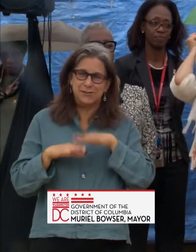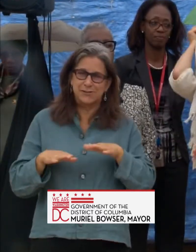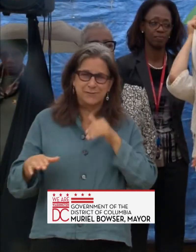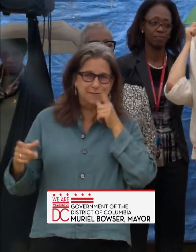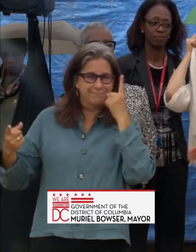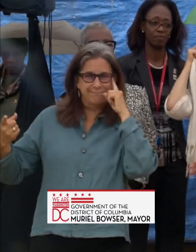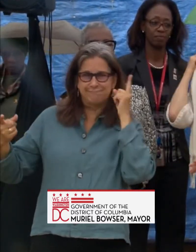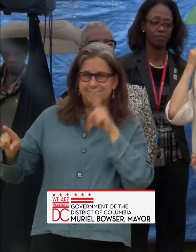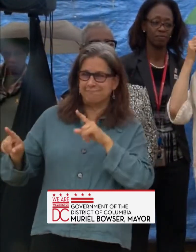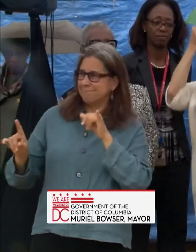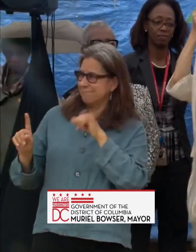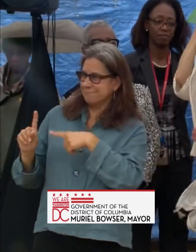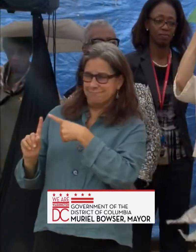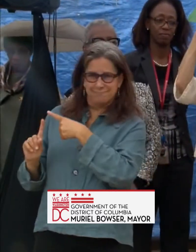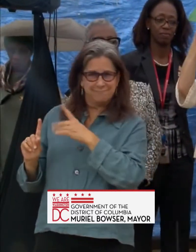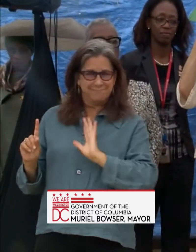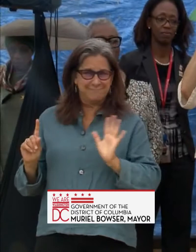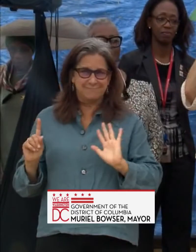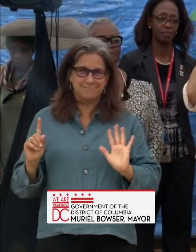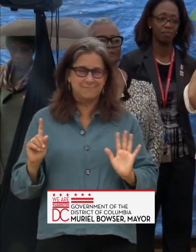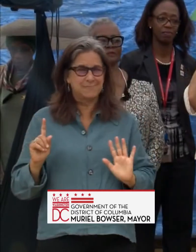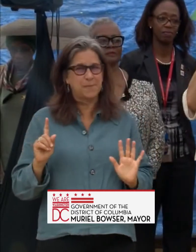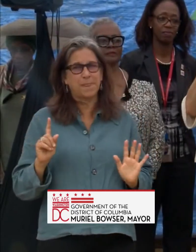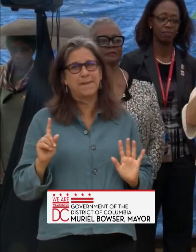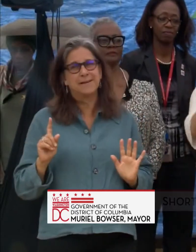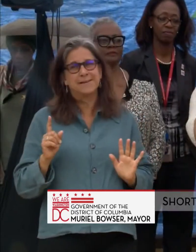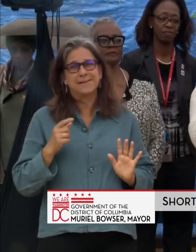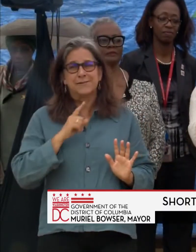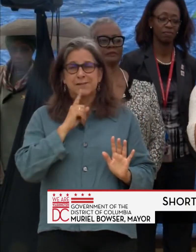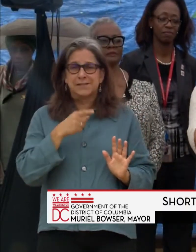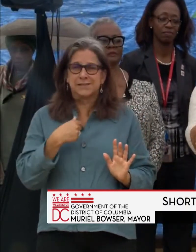AND WE HAVE TO DOUBLE DOWN ON ALL OF OUR EFFORTS TO KEEP ANY